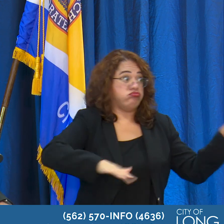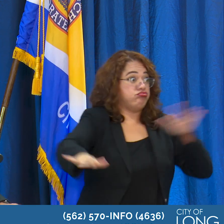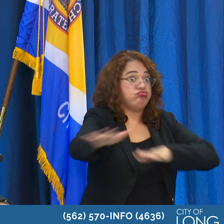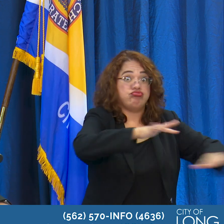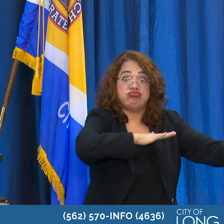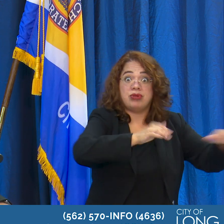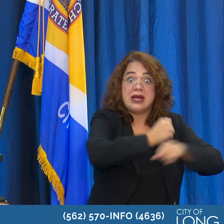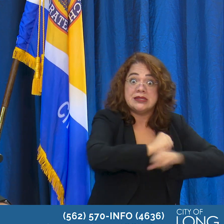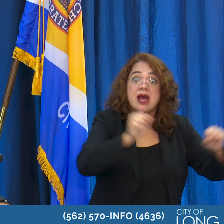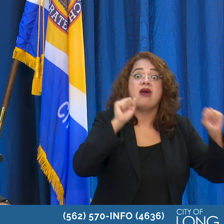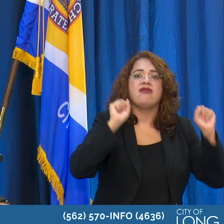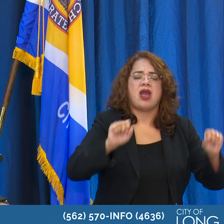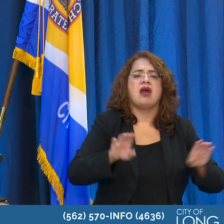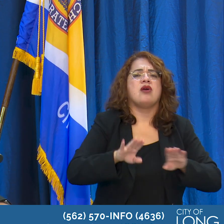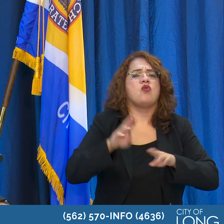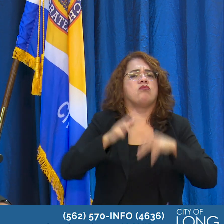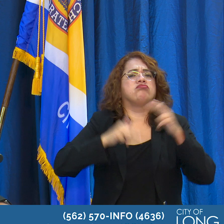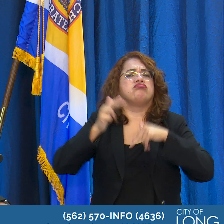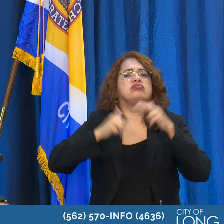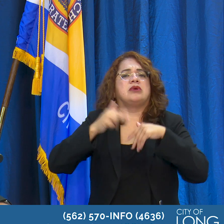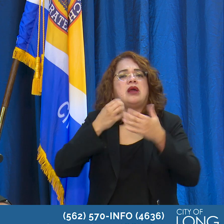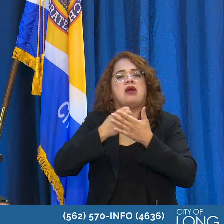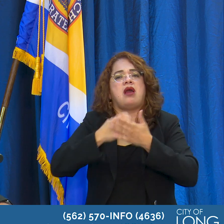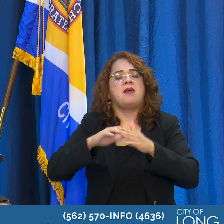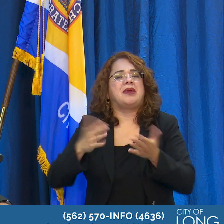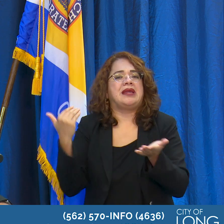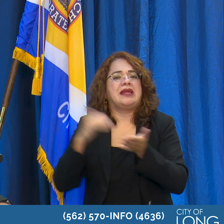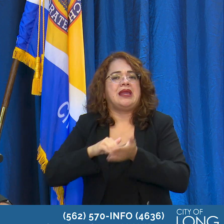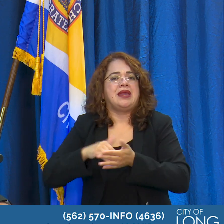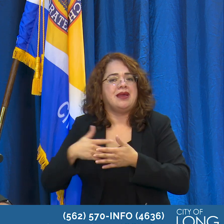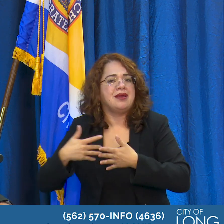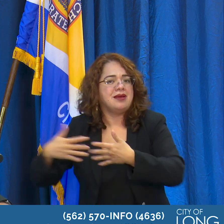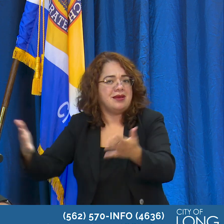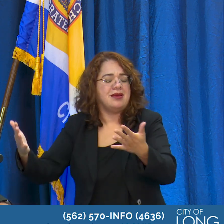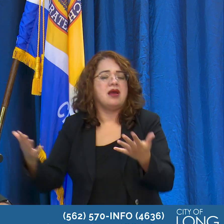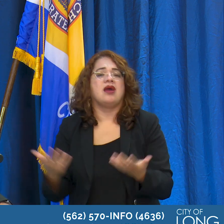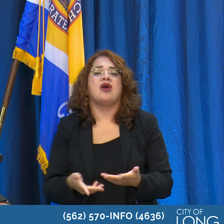going to ensure this crisis ends faster and that we can take care